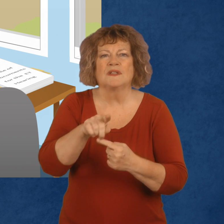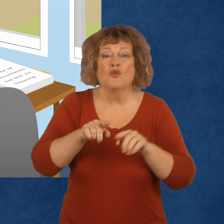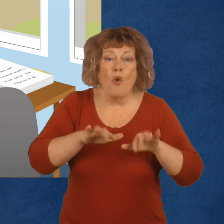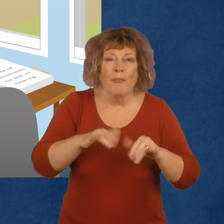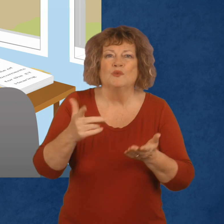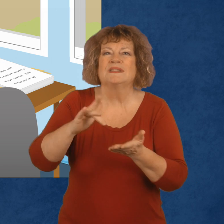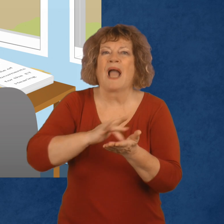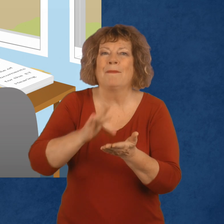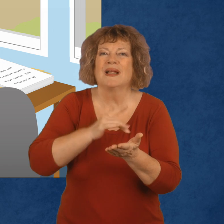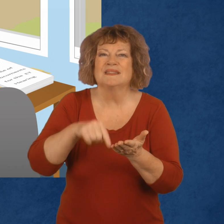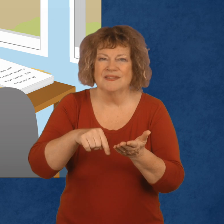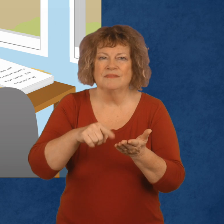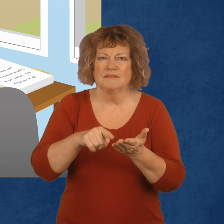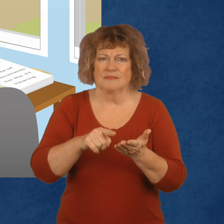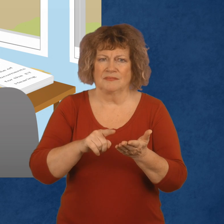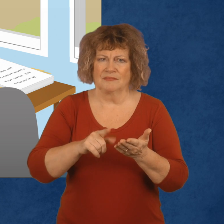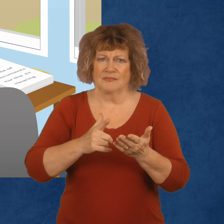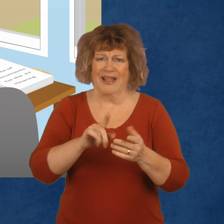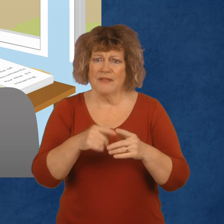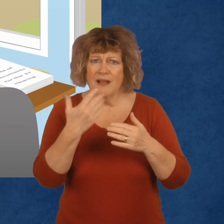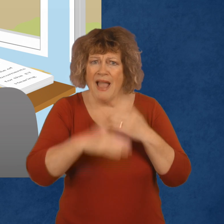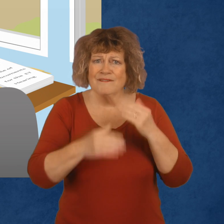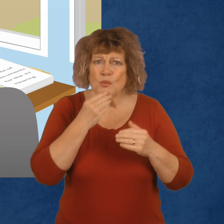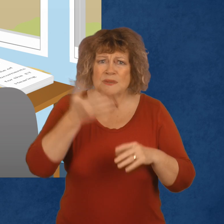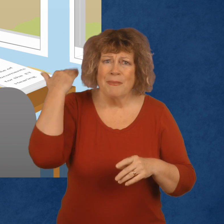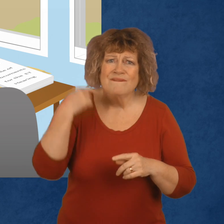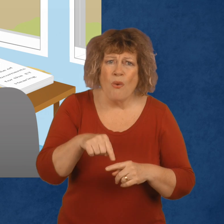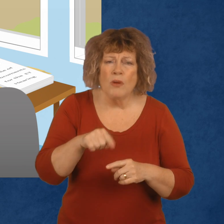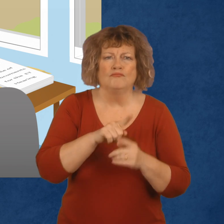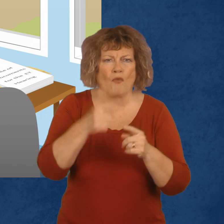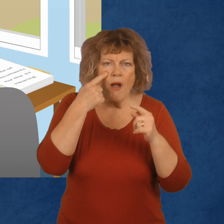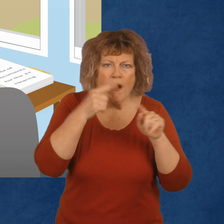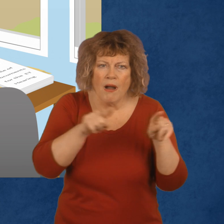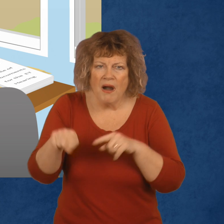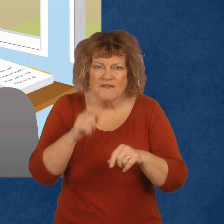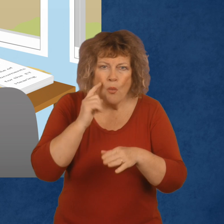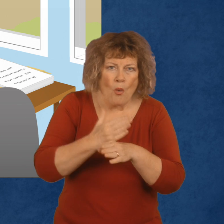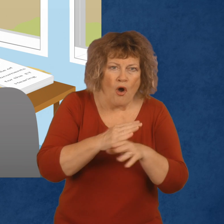you haven’t used before. Trying out the system may also allow you to see what you look like